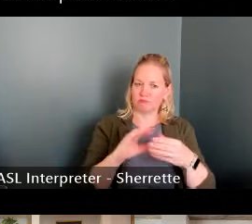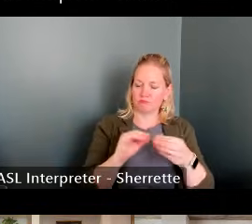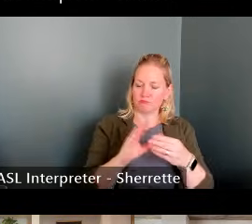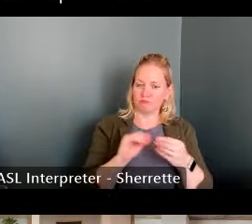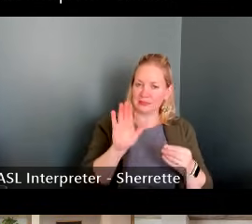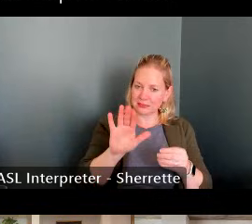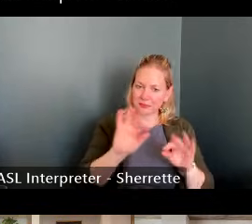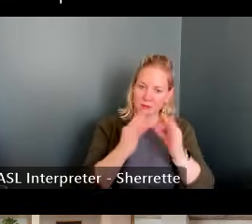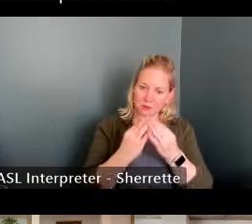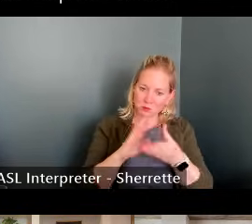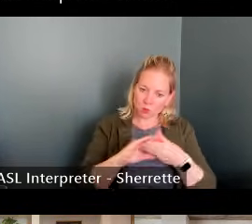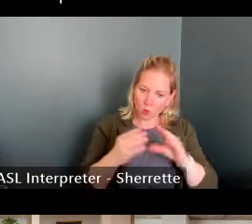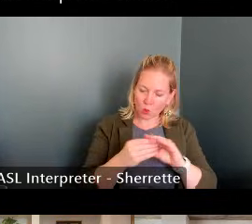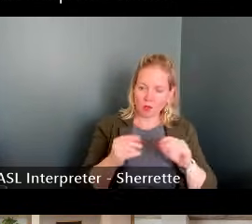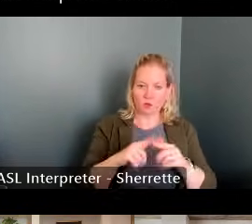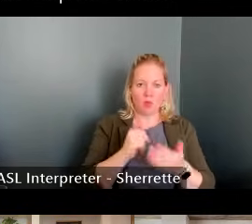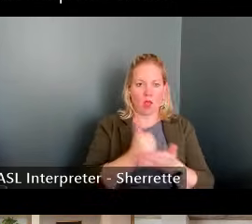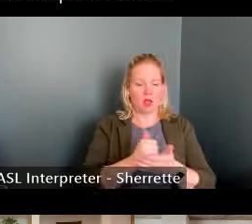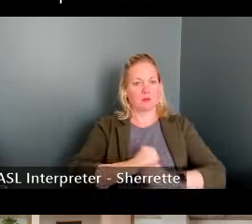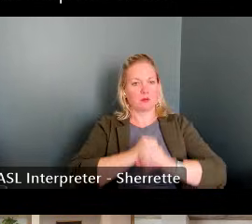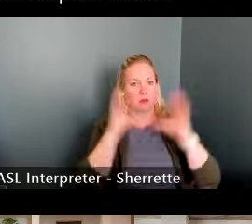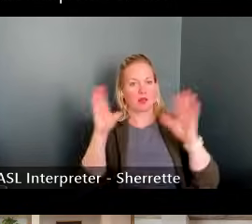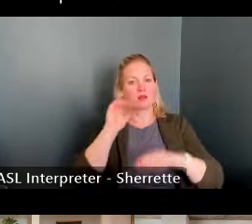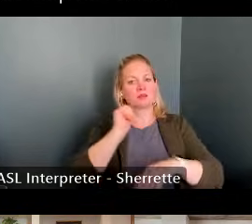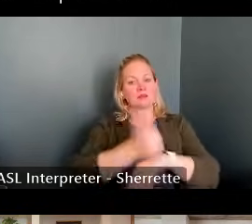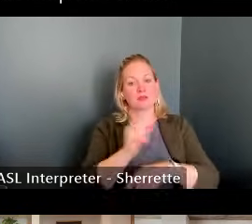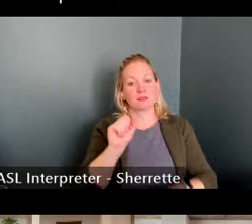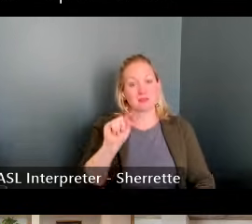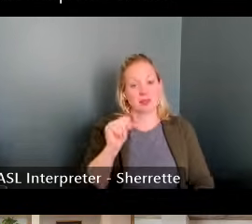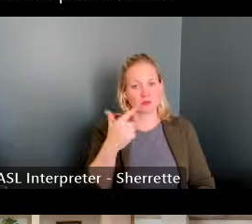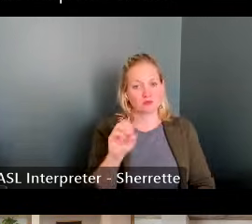and set the stage for today's conversation. Without further ado, over to you, Antuan.